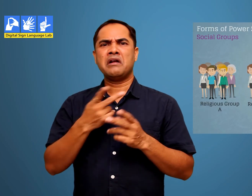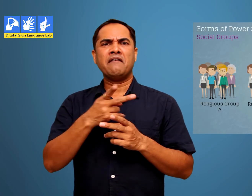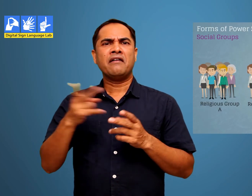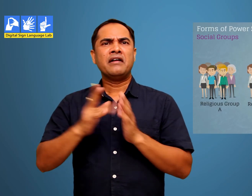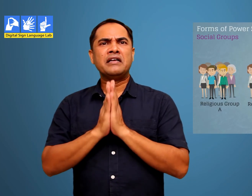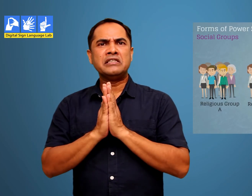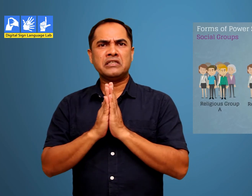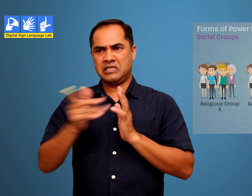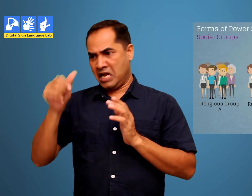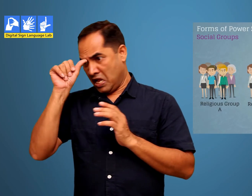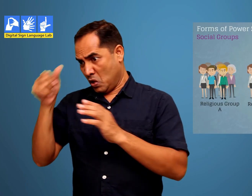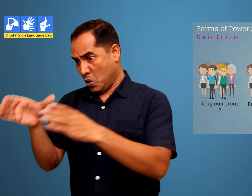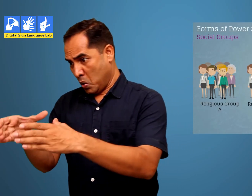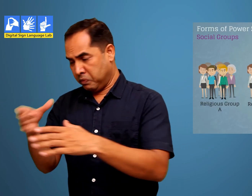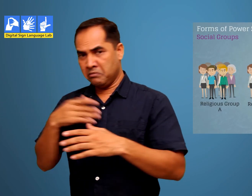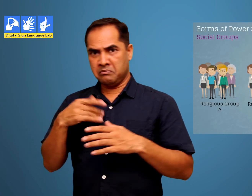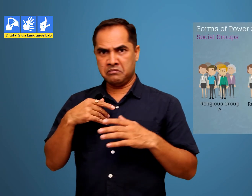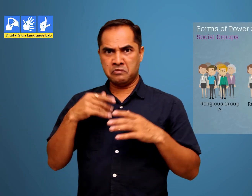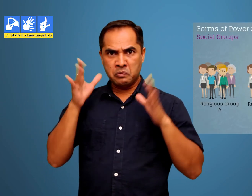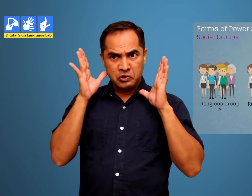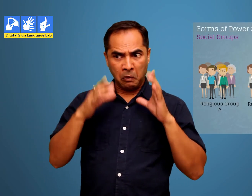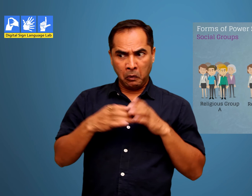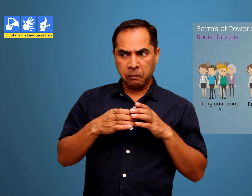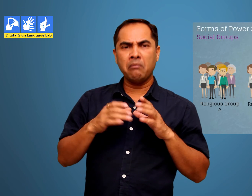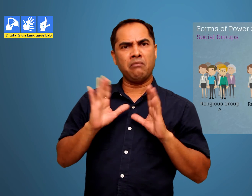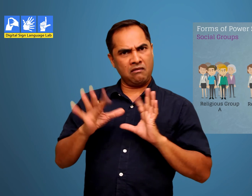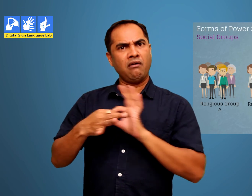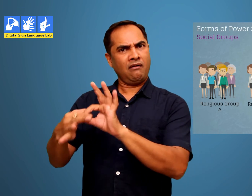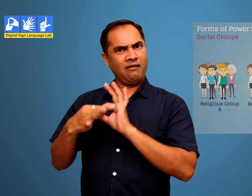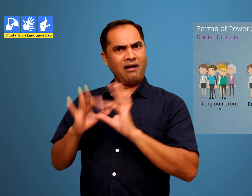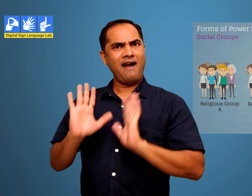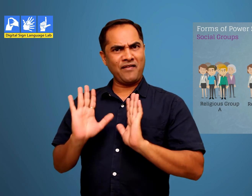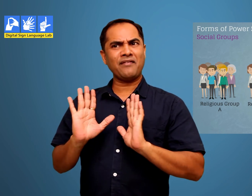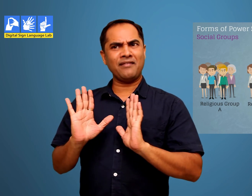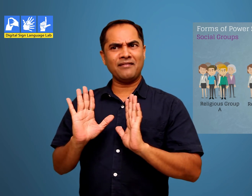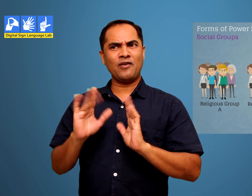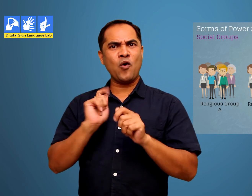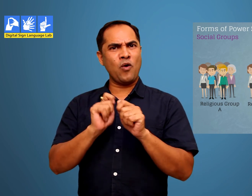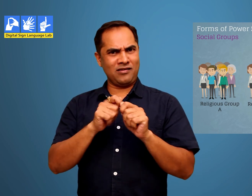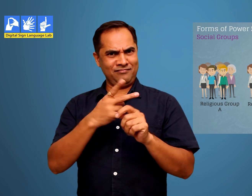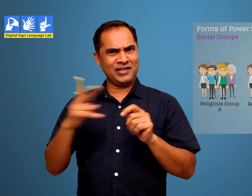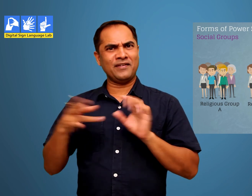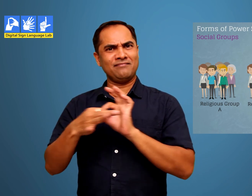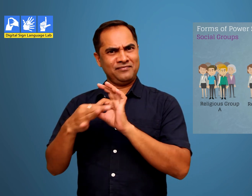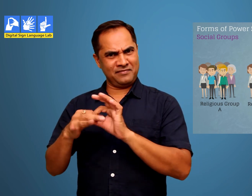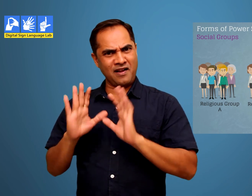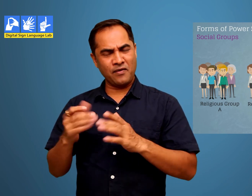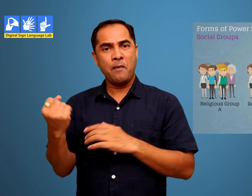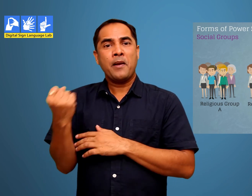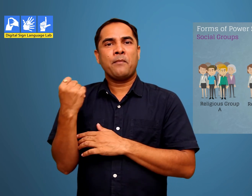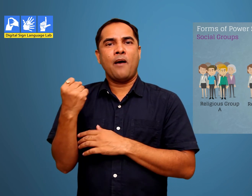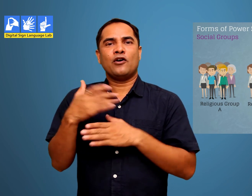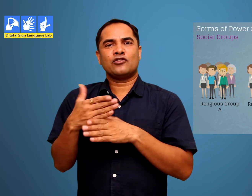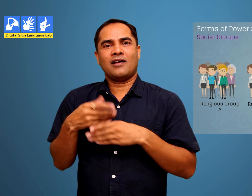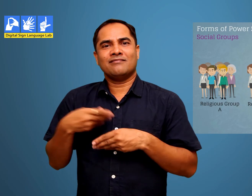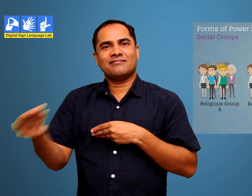religious groups or different work (groups) and power can be shared among these groups.